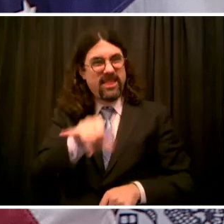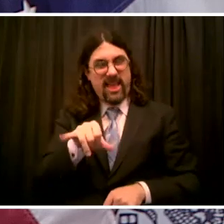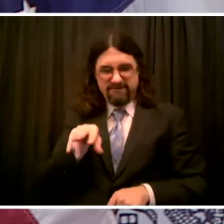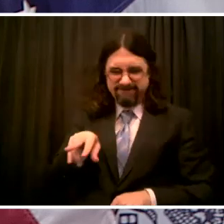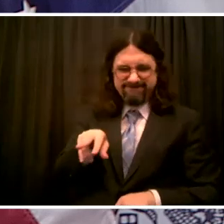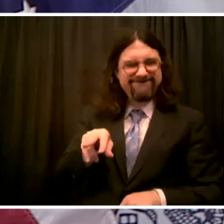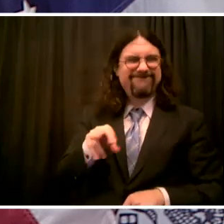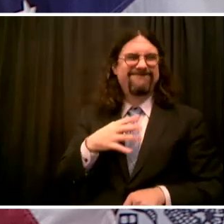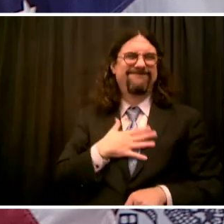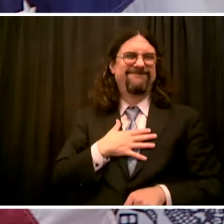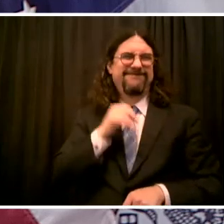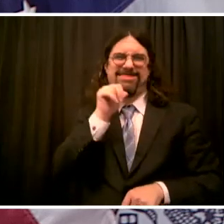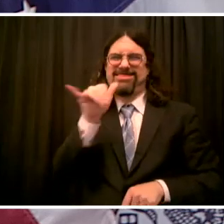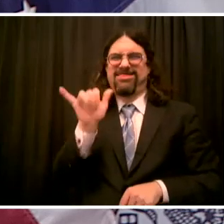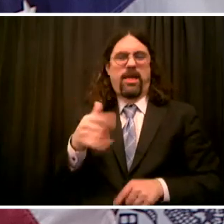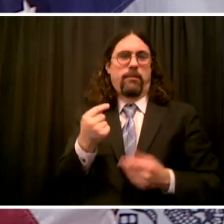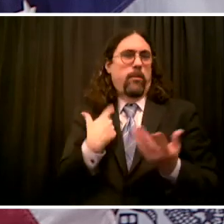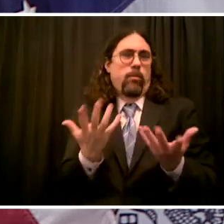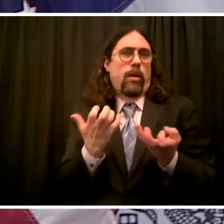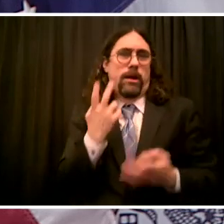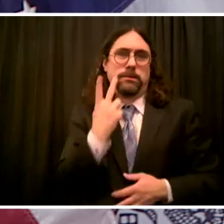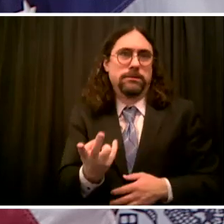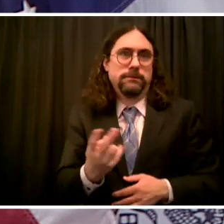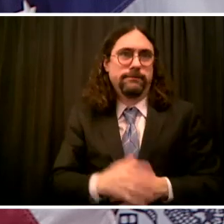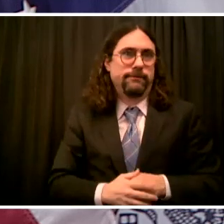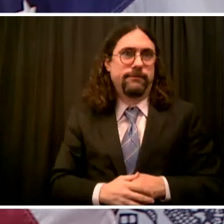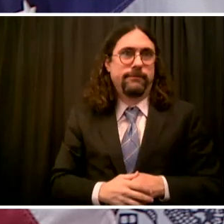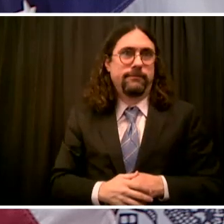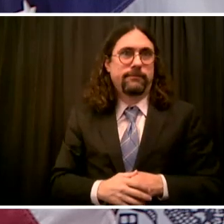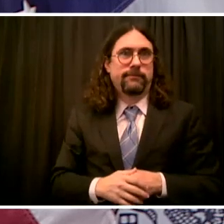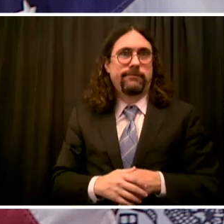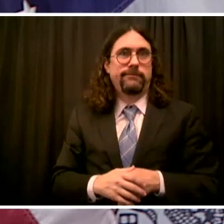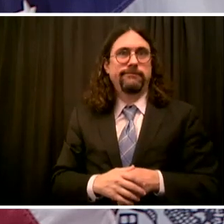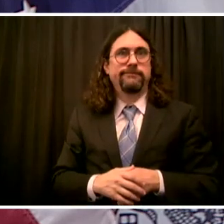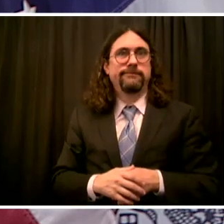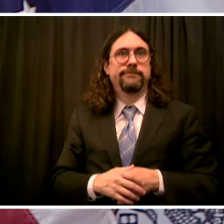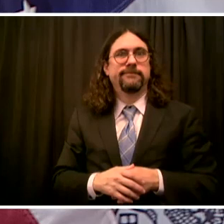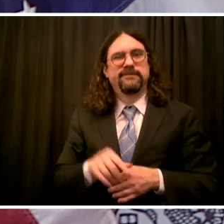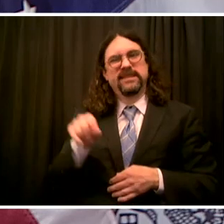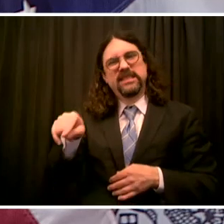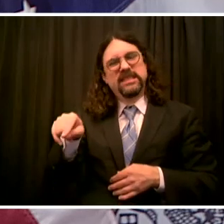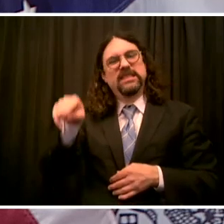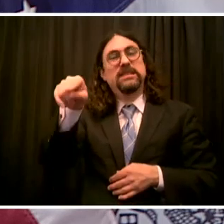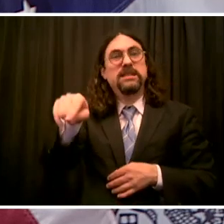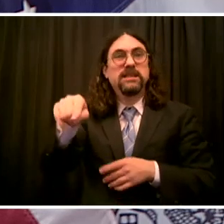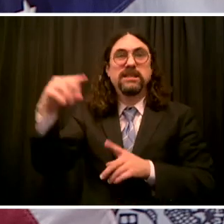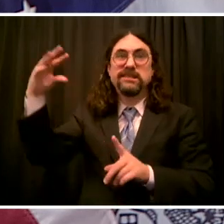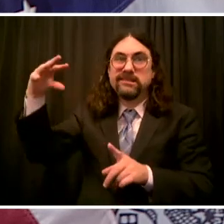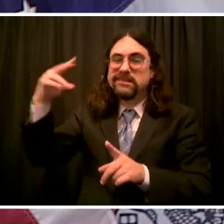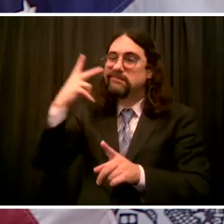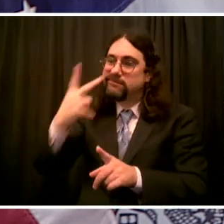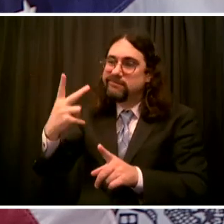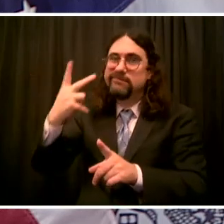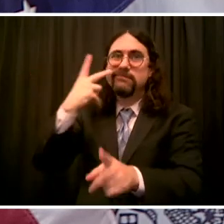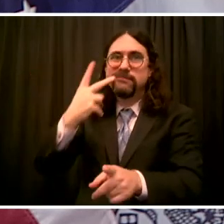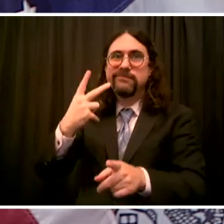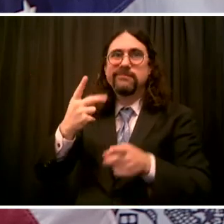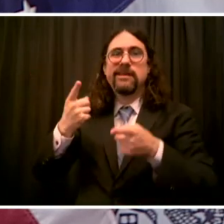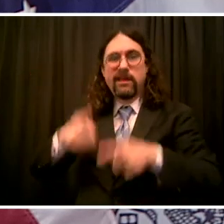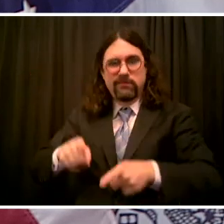INCREDIBLY DISHEARTENING. IT'S NO TWHAT WE WANT TO SEE, AND IT'S, QUITE